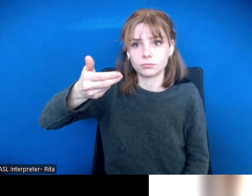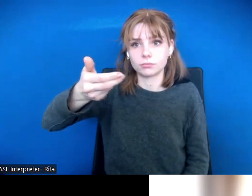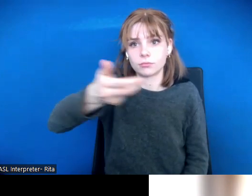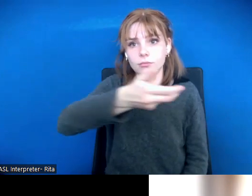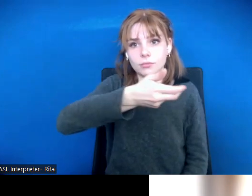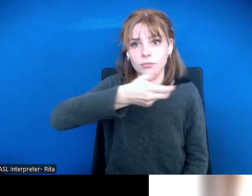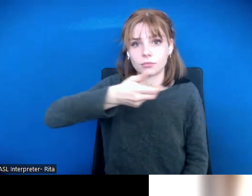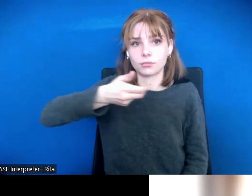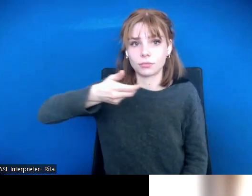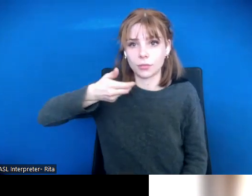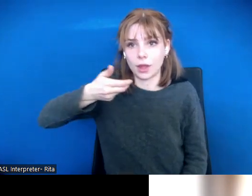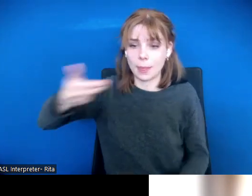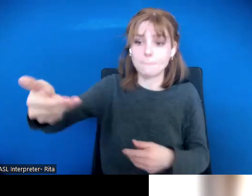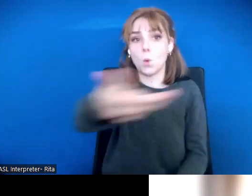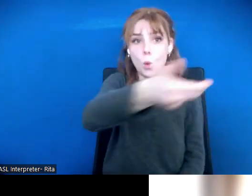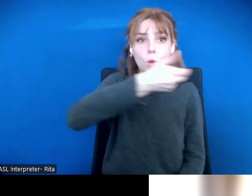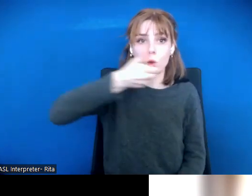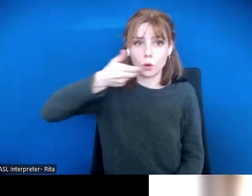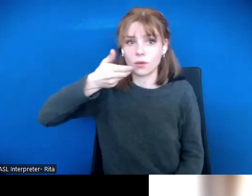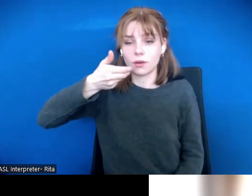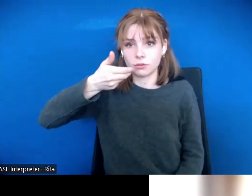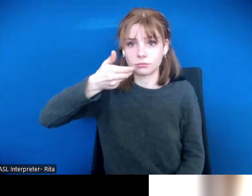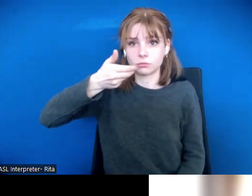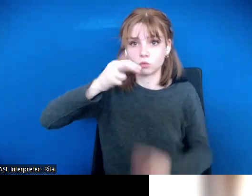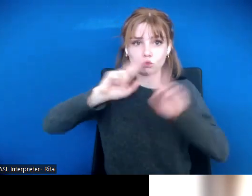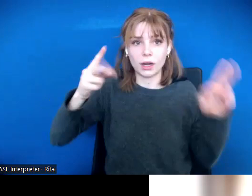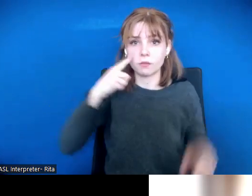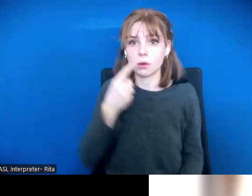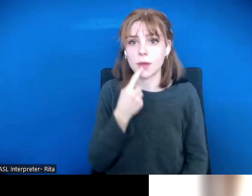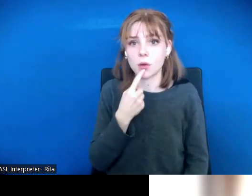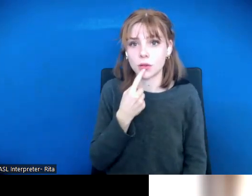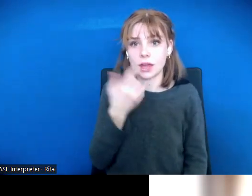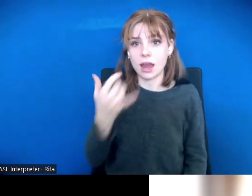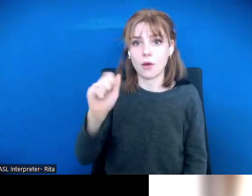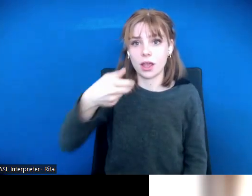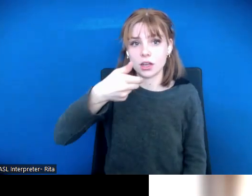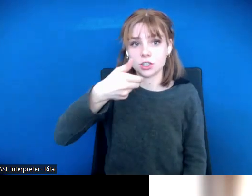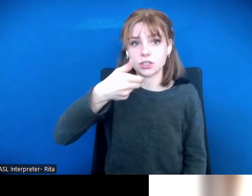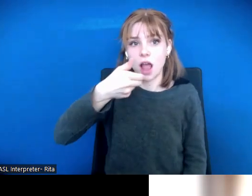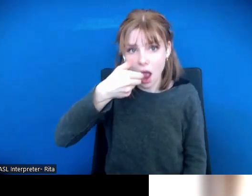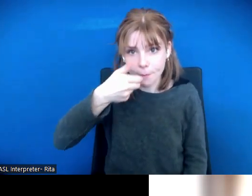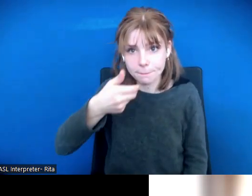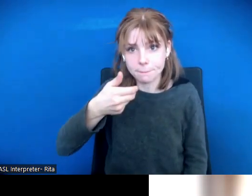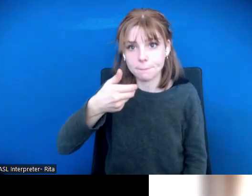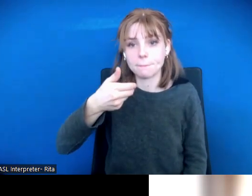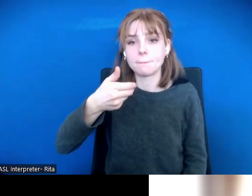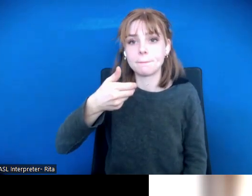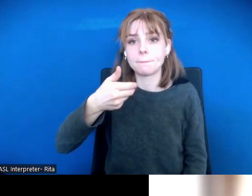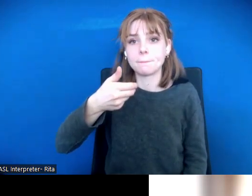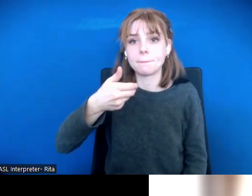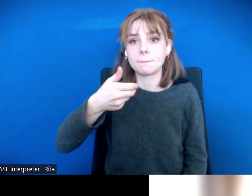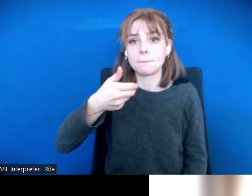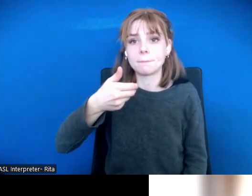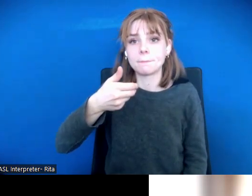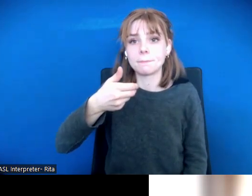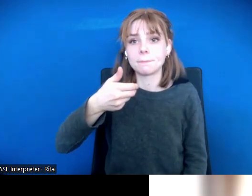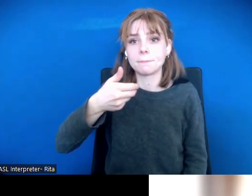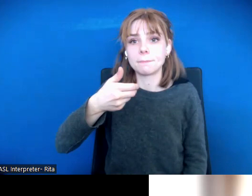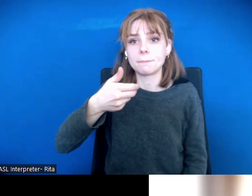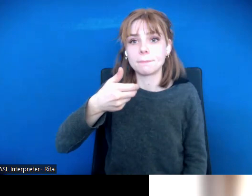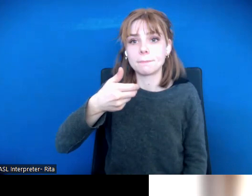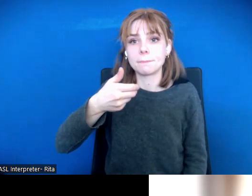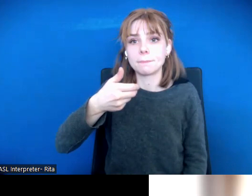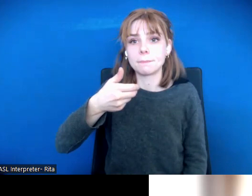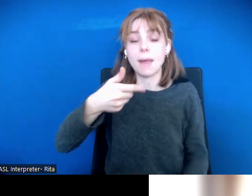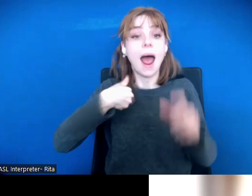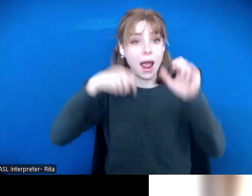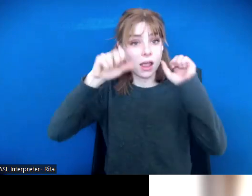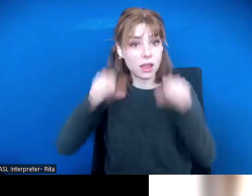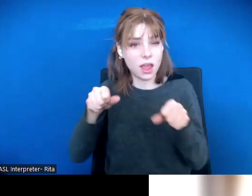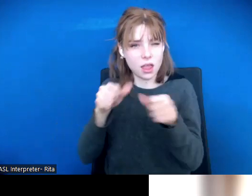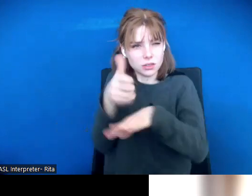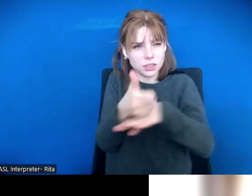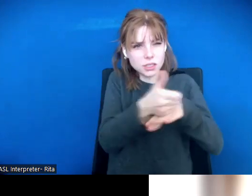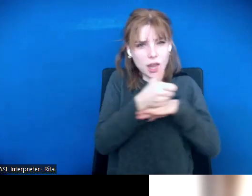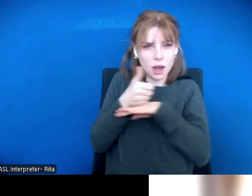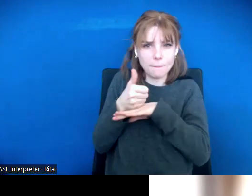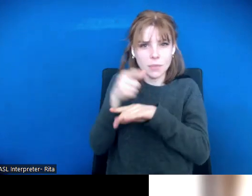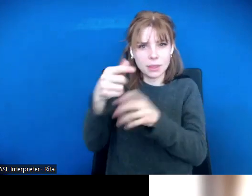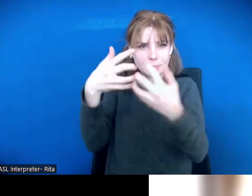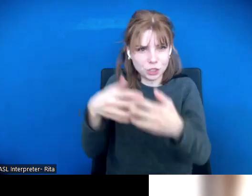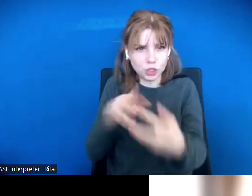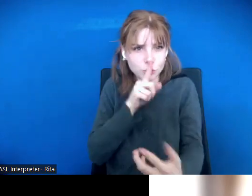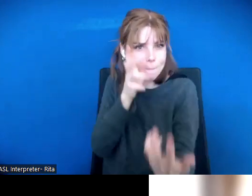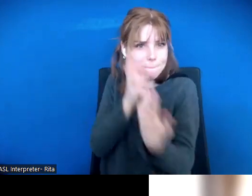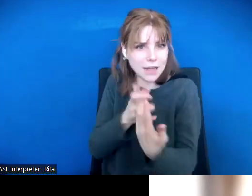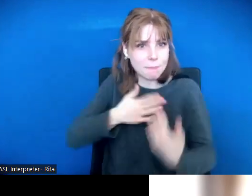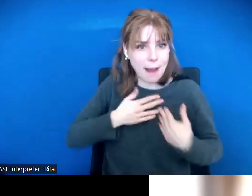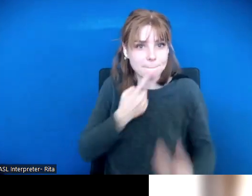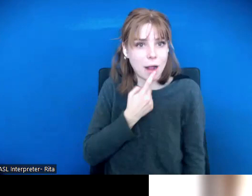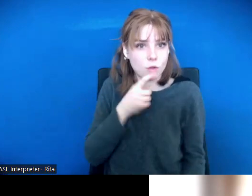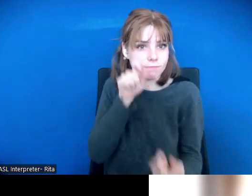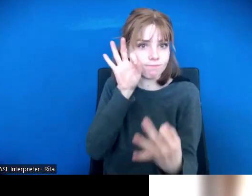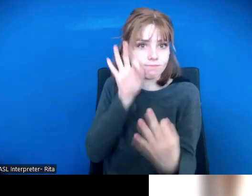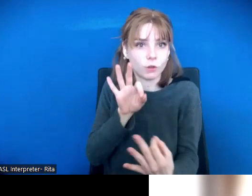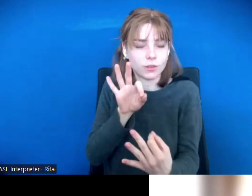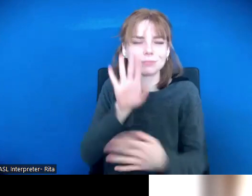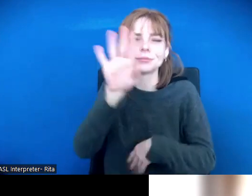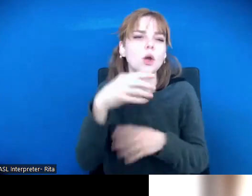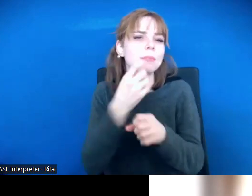I'm hoping you guys can see this well enough. What happens is I push the button and it goes from section to section and then with the second button, I push that one and the spoon literally scoops down and it will get the food on to the spoon.